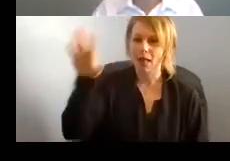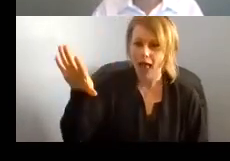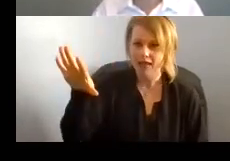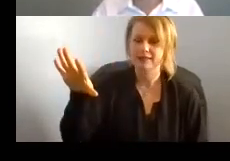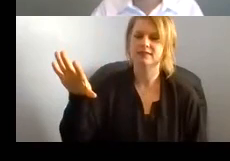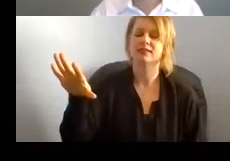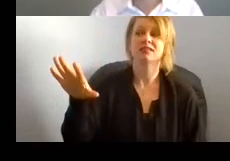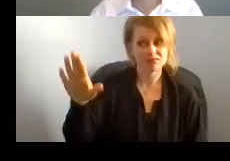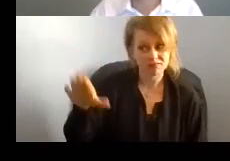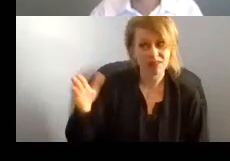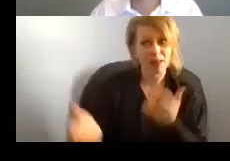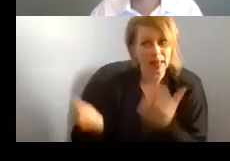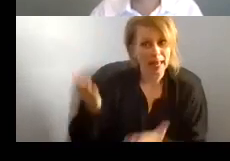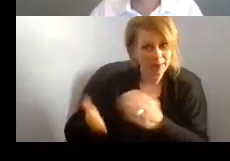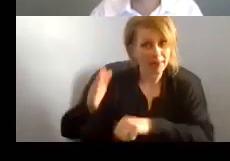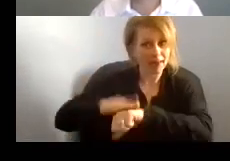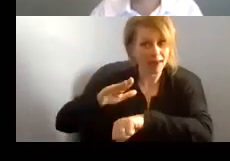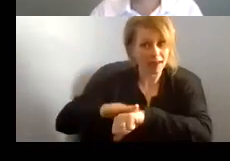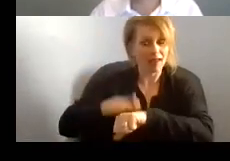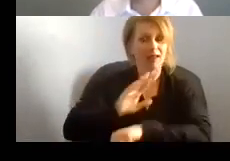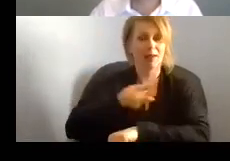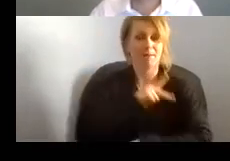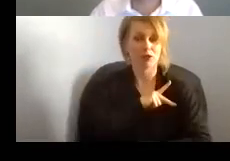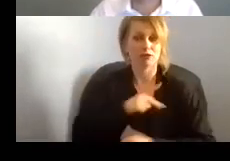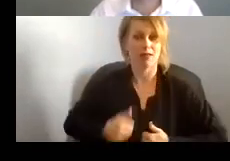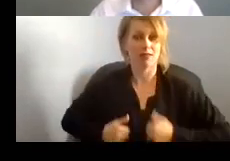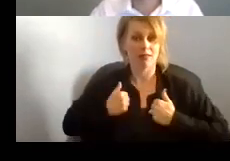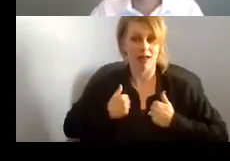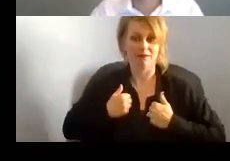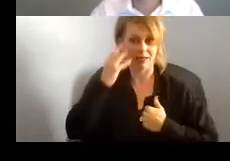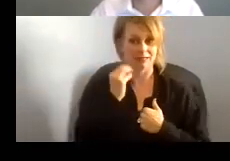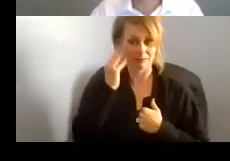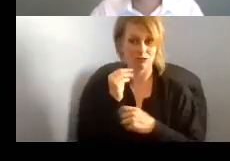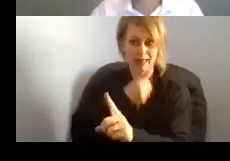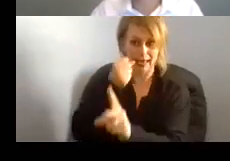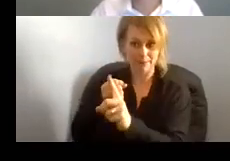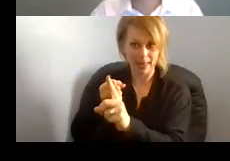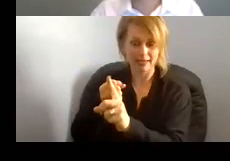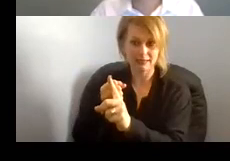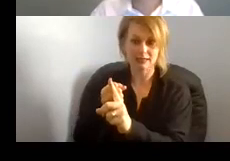individuals who have personal life experiences that impact them. And you give them some sense of how they can still